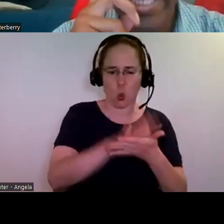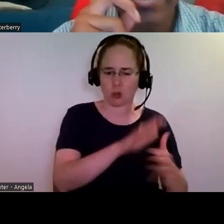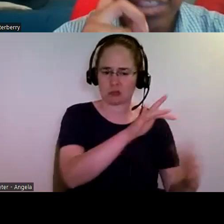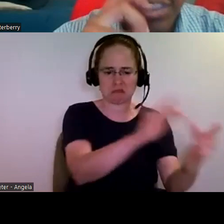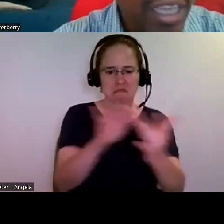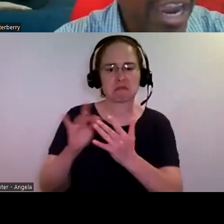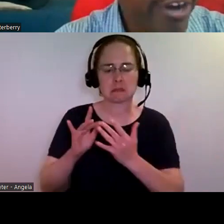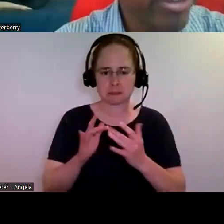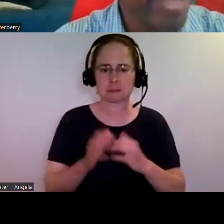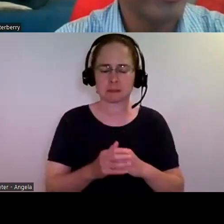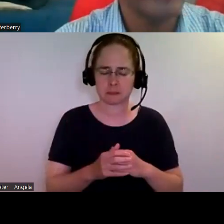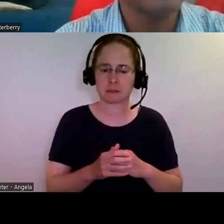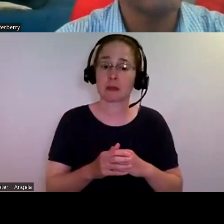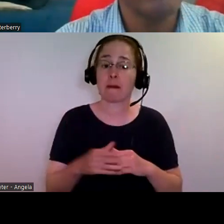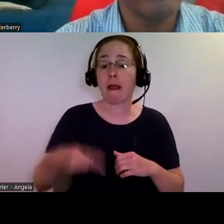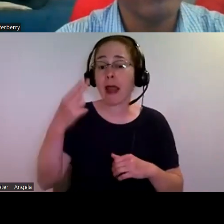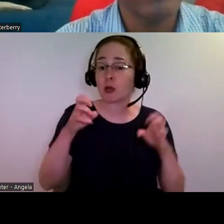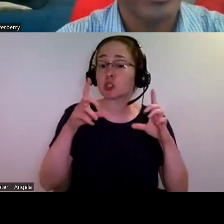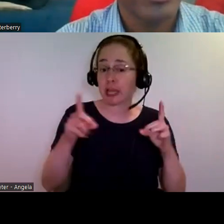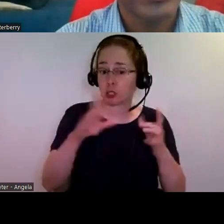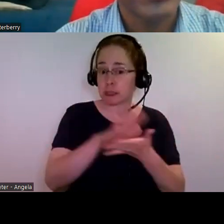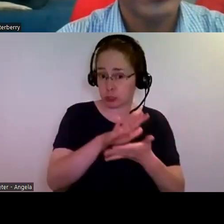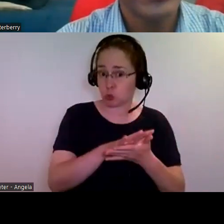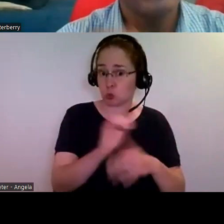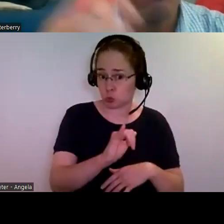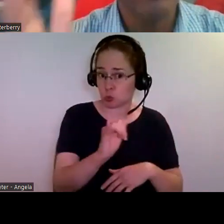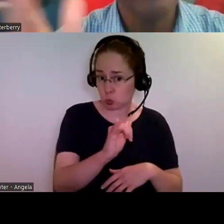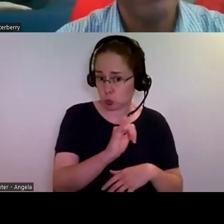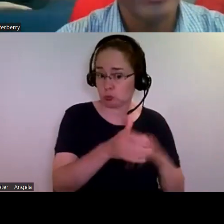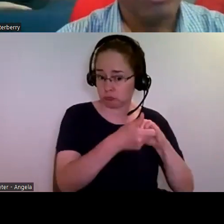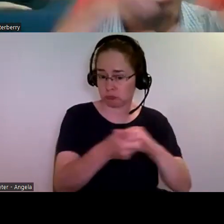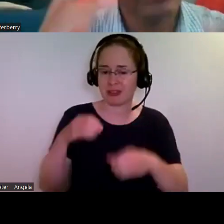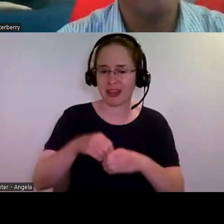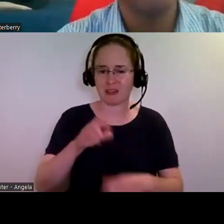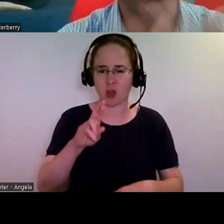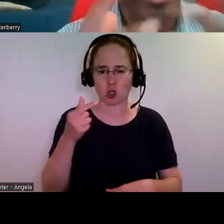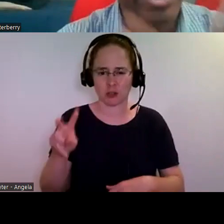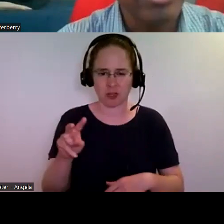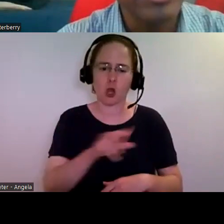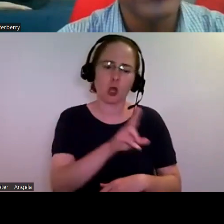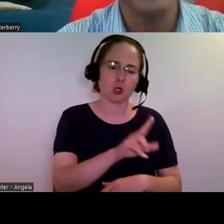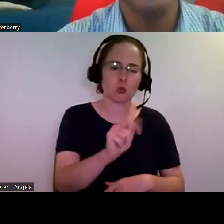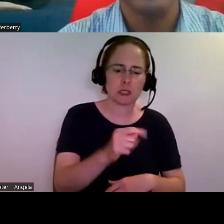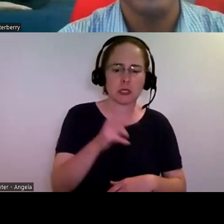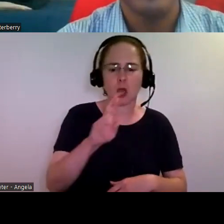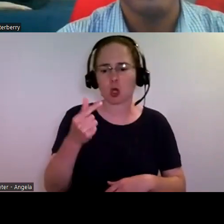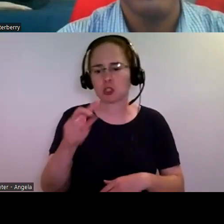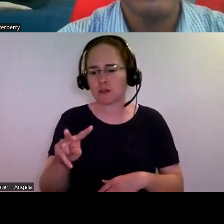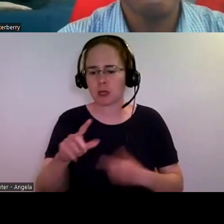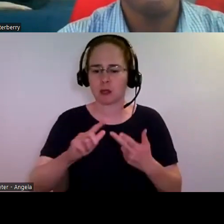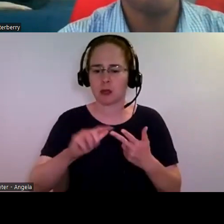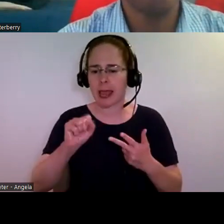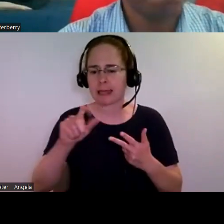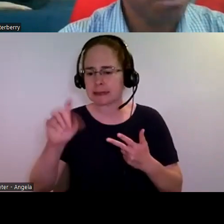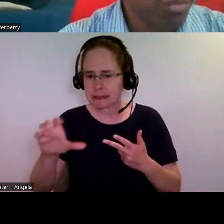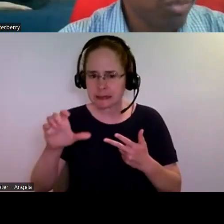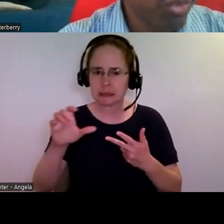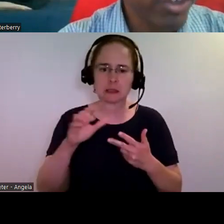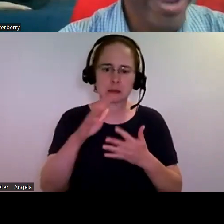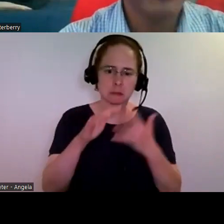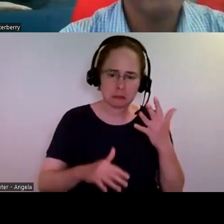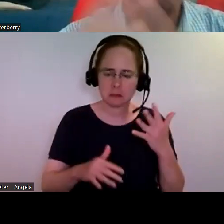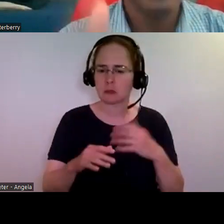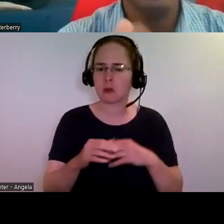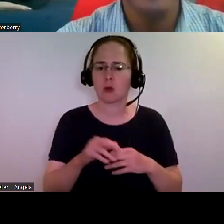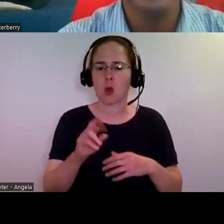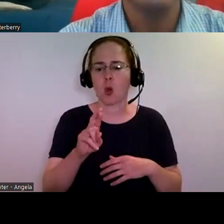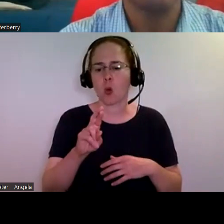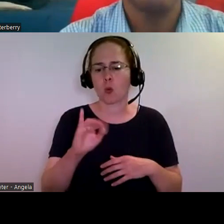and higher education institutions in the RGV, UTRGV STC, Rio Grande Valley College,